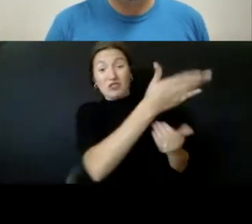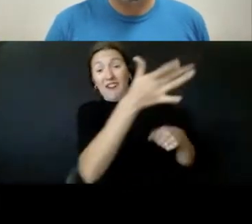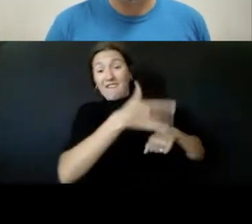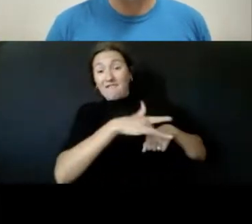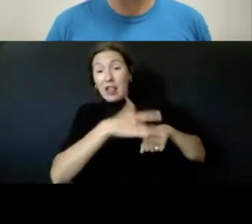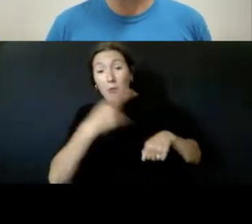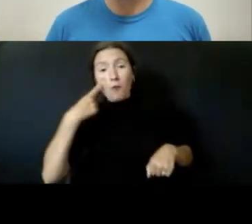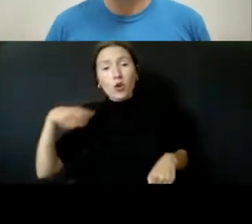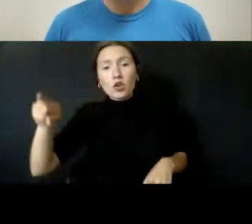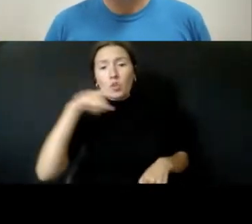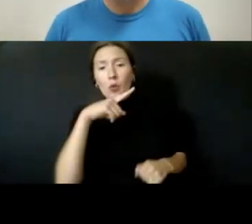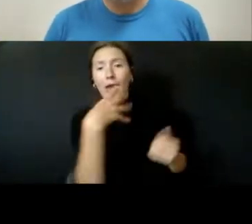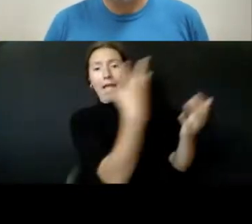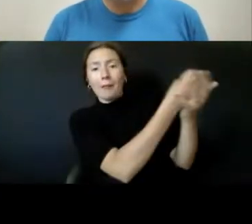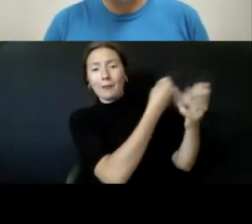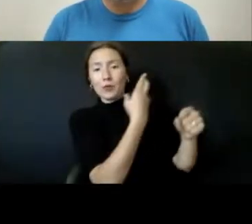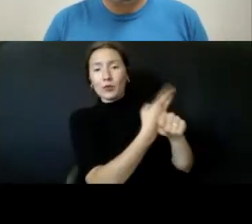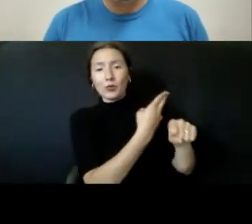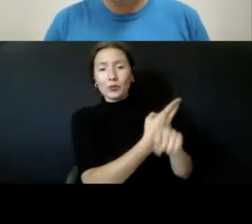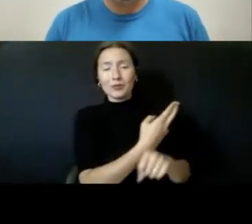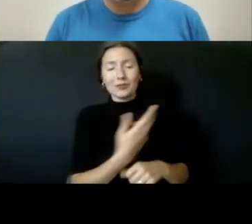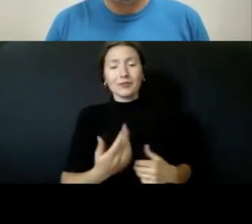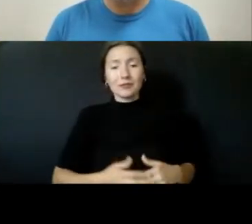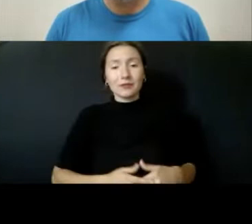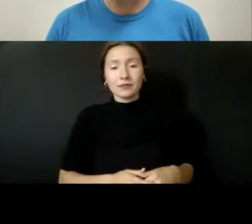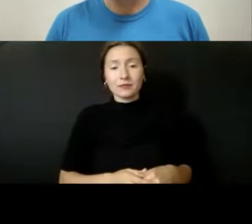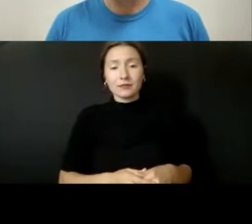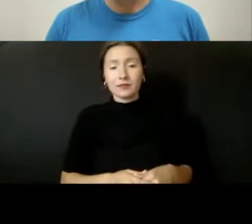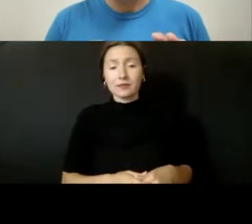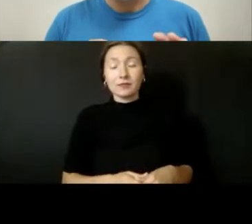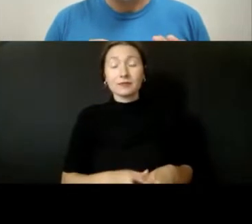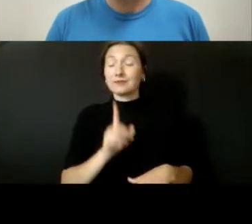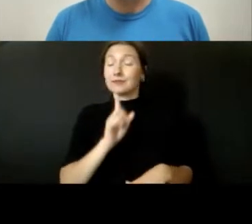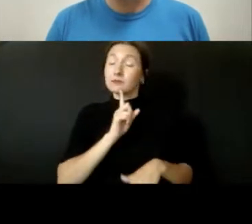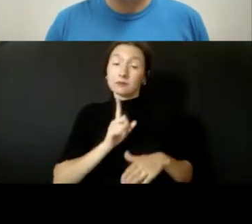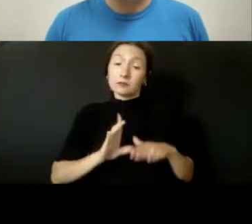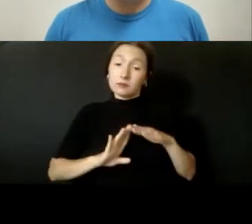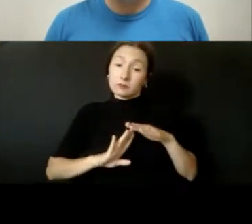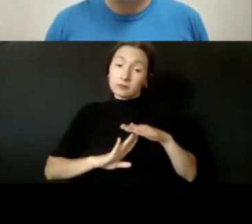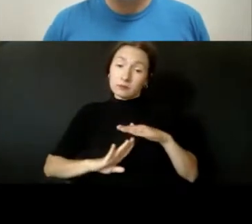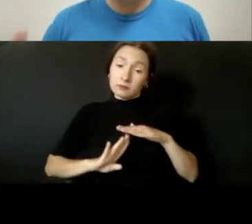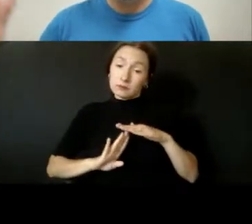even if you start today just very very basically every storyboard that you do with whatever images